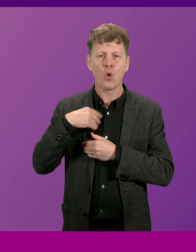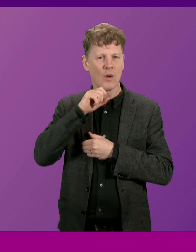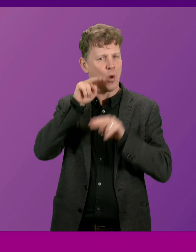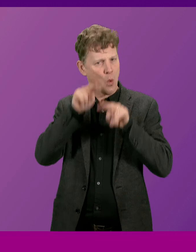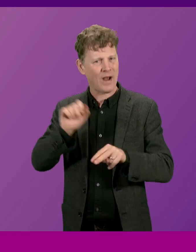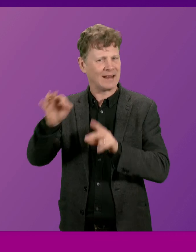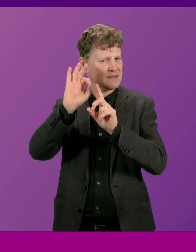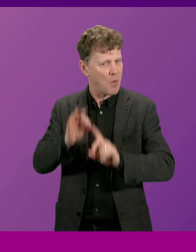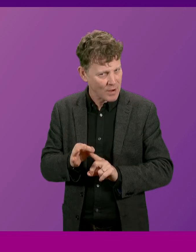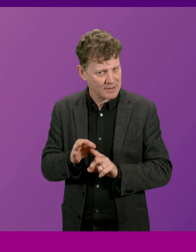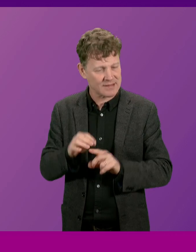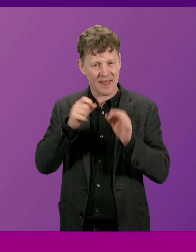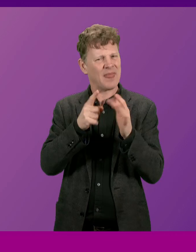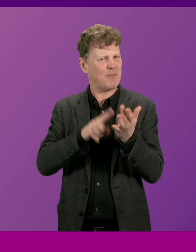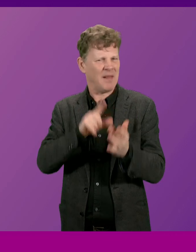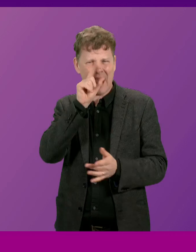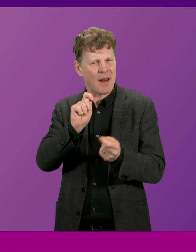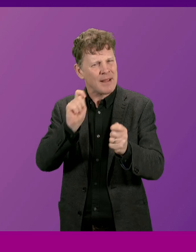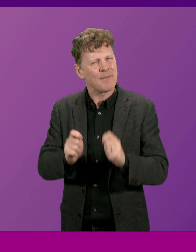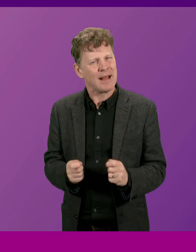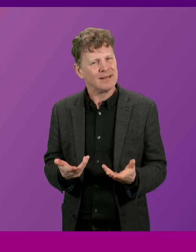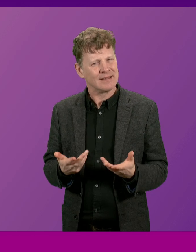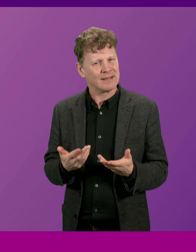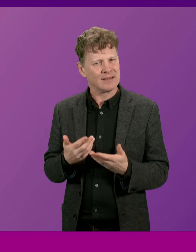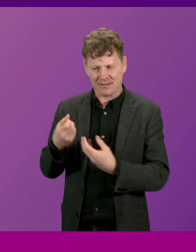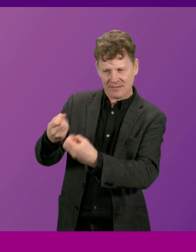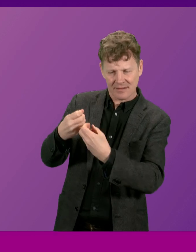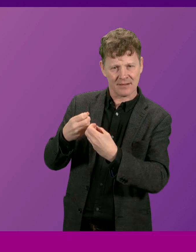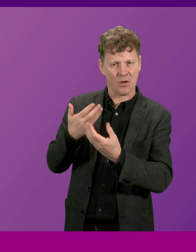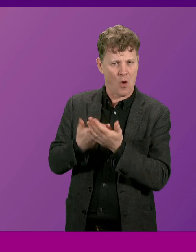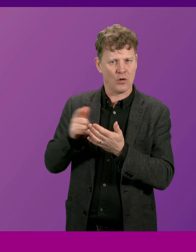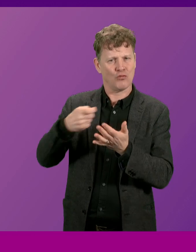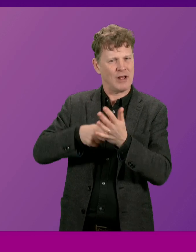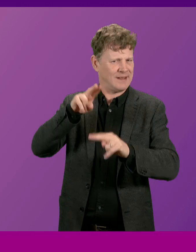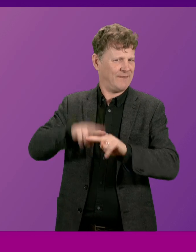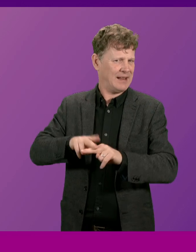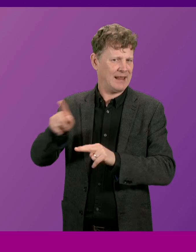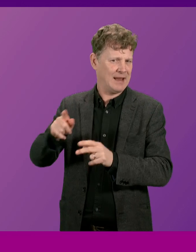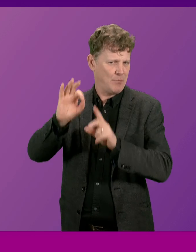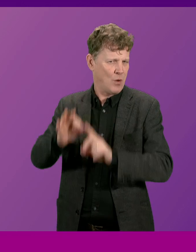There is scope for the bill to be amended on the basis of the point that Mr Findlay has raised.